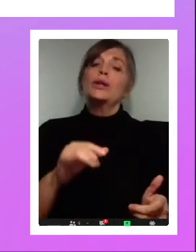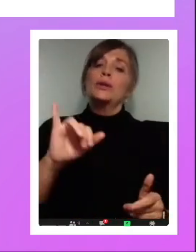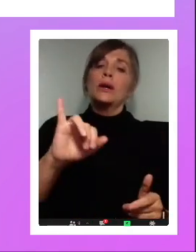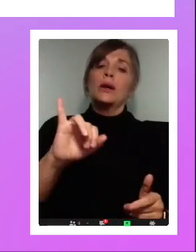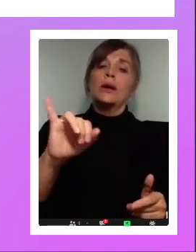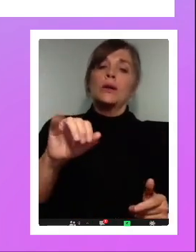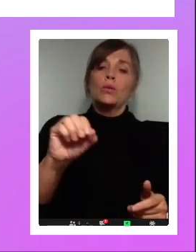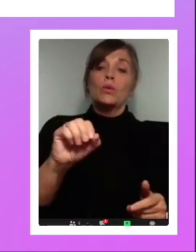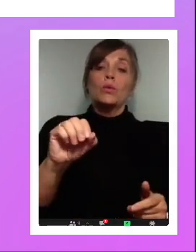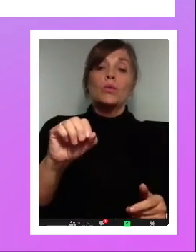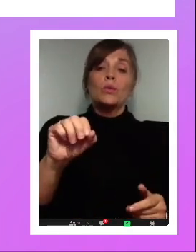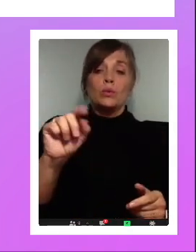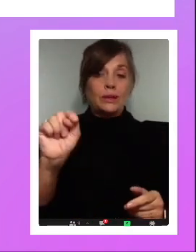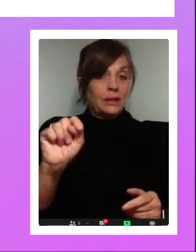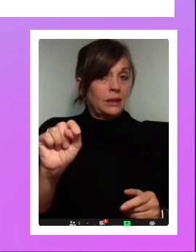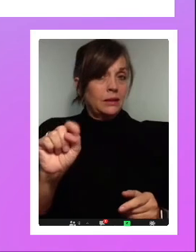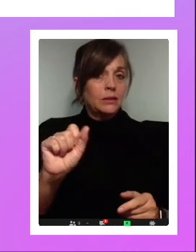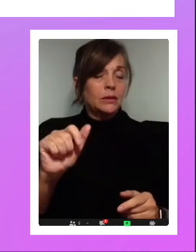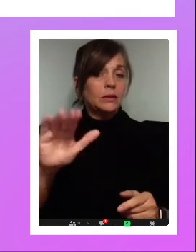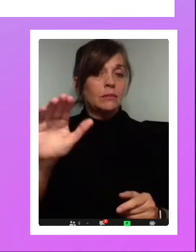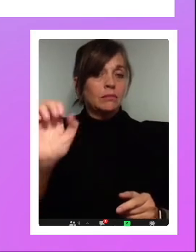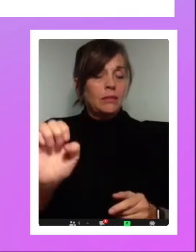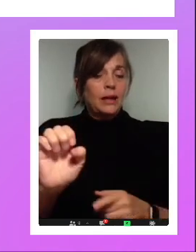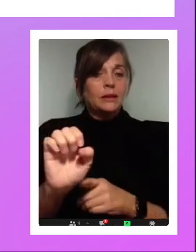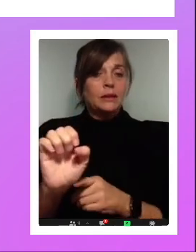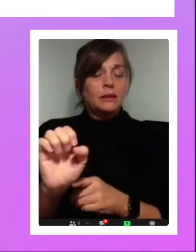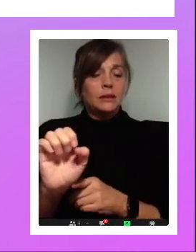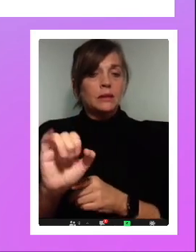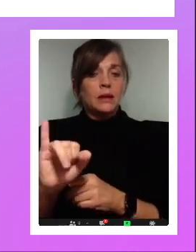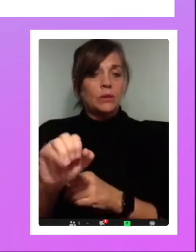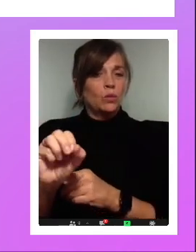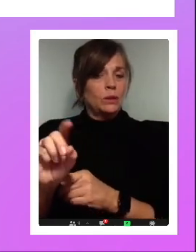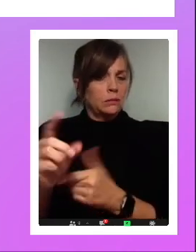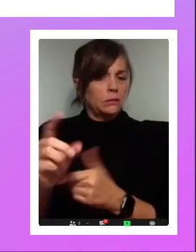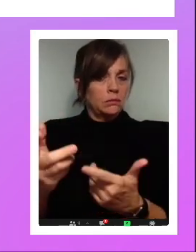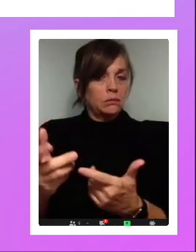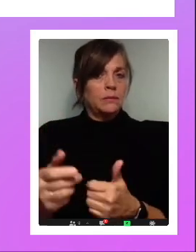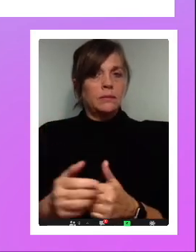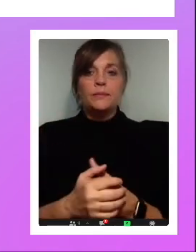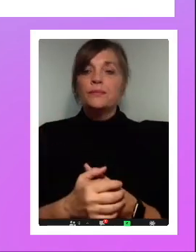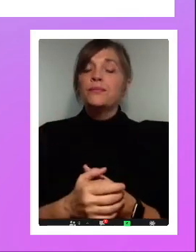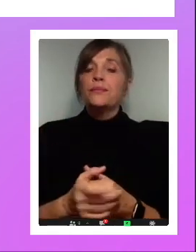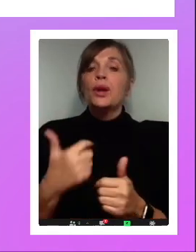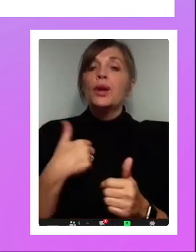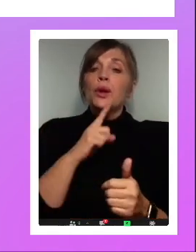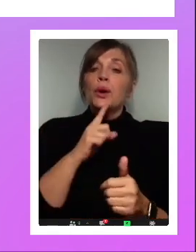there is a real opportunity to enhance people's independence,